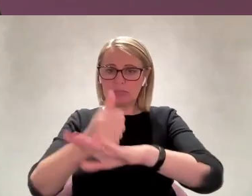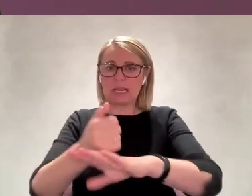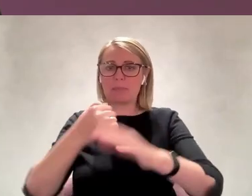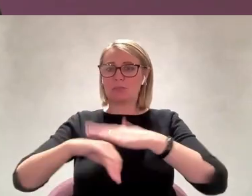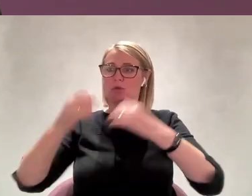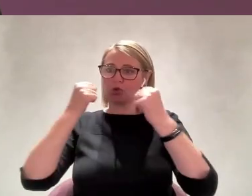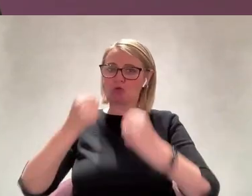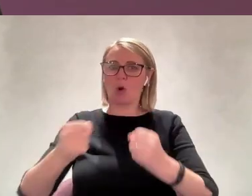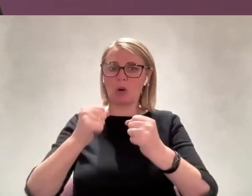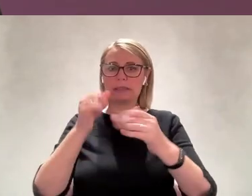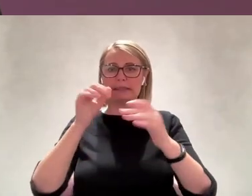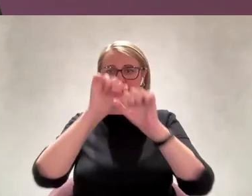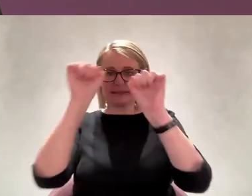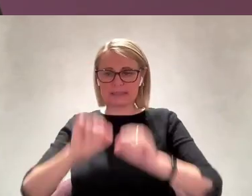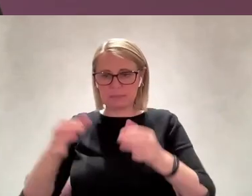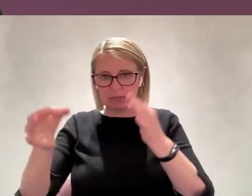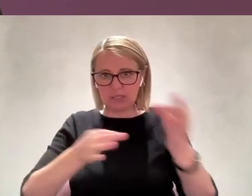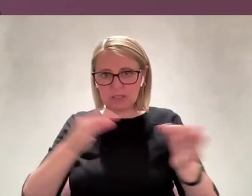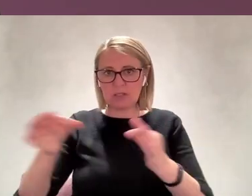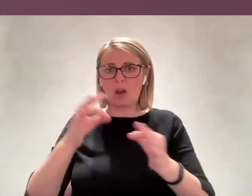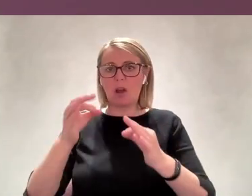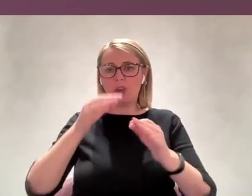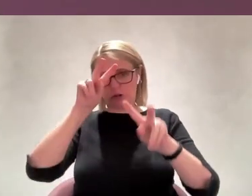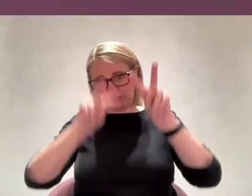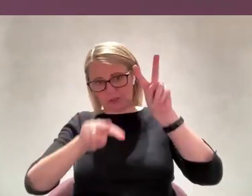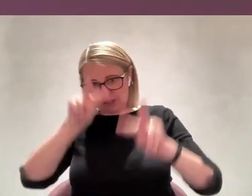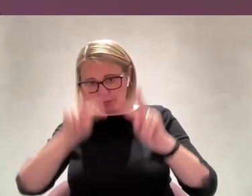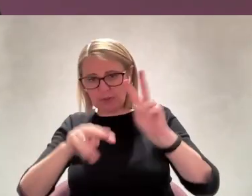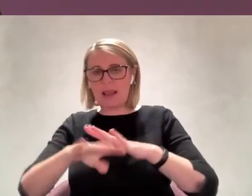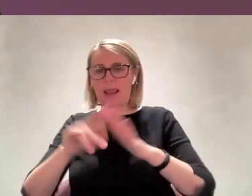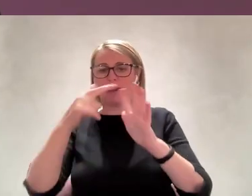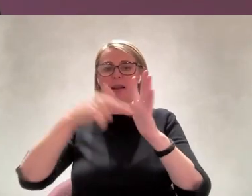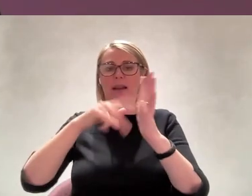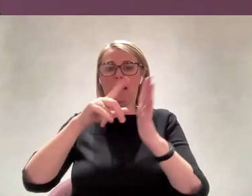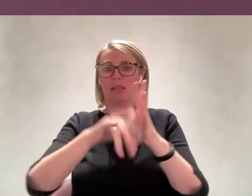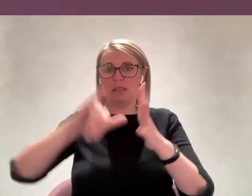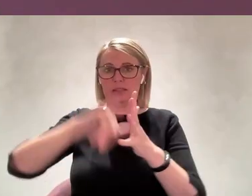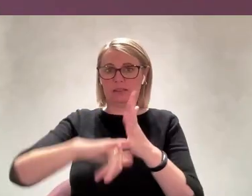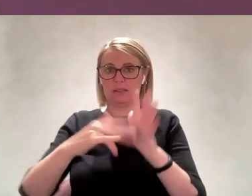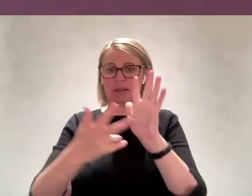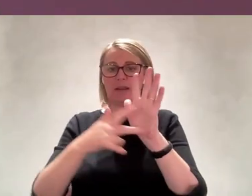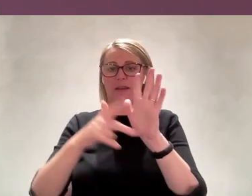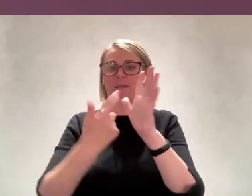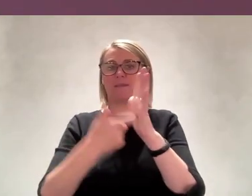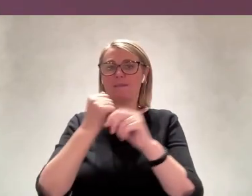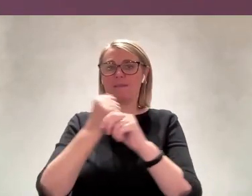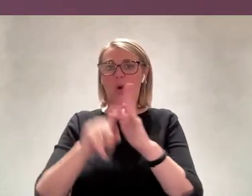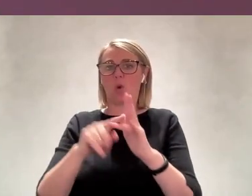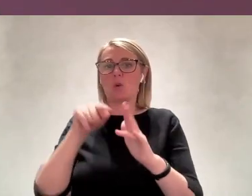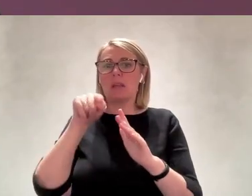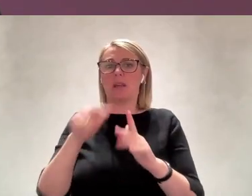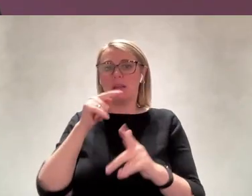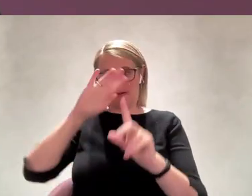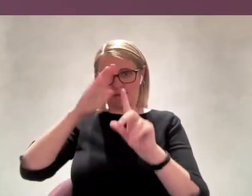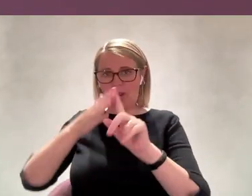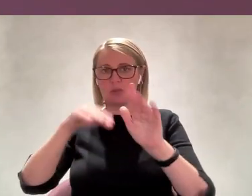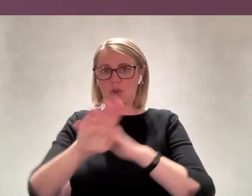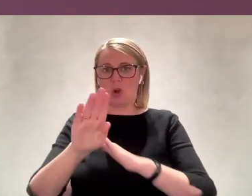strong system design, judgement and ethics. At VAGO, he focuses on building the system-level capability